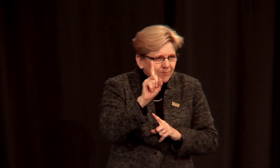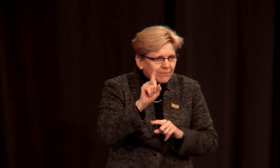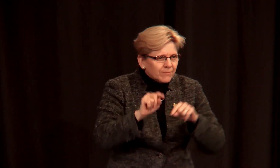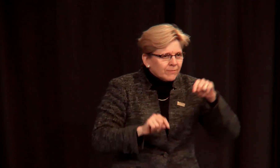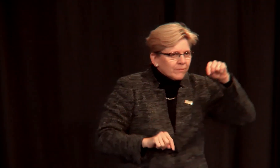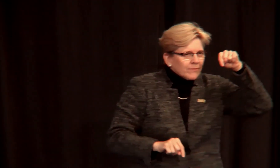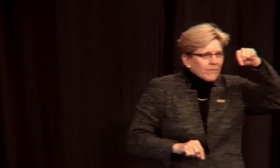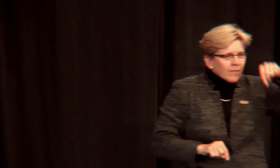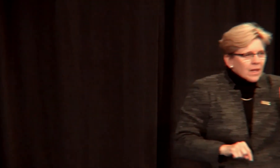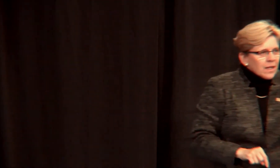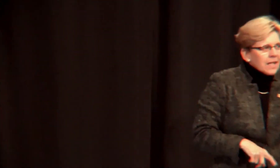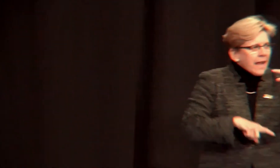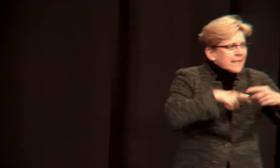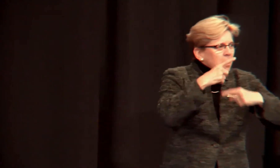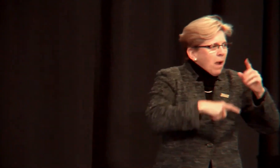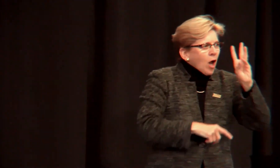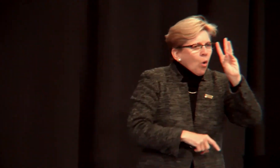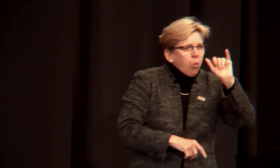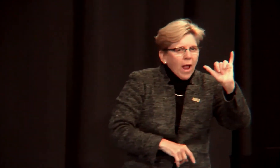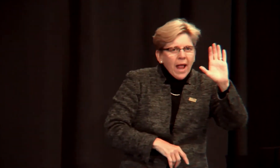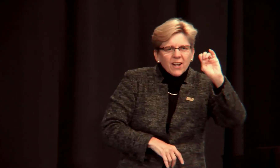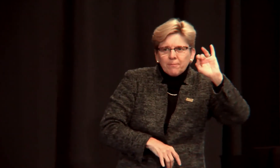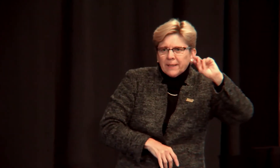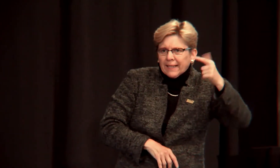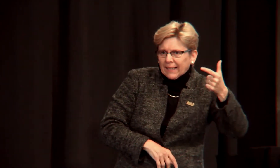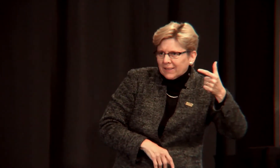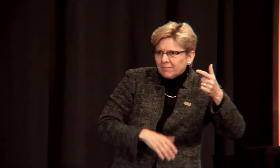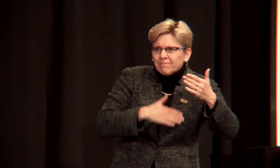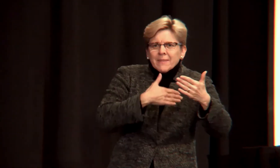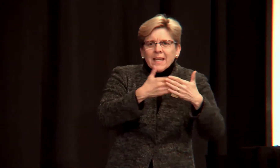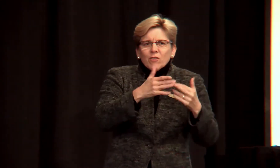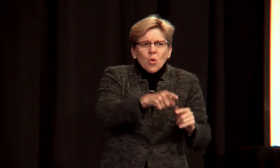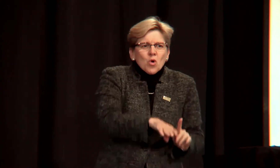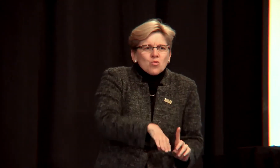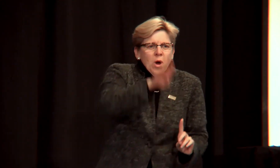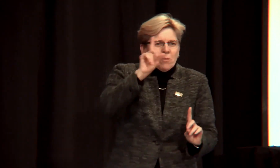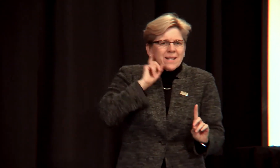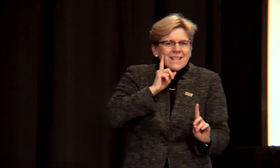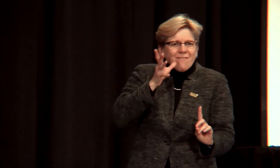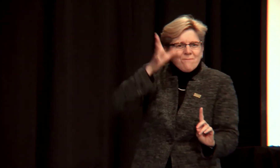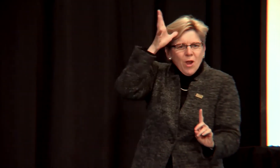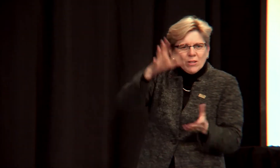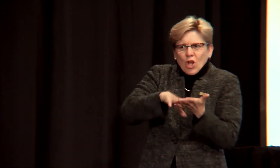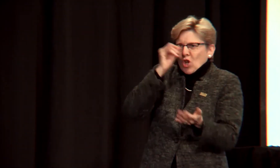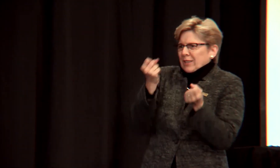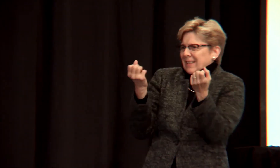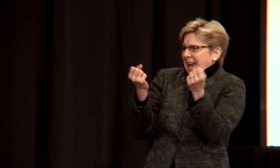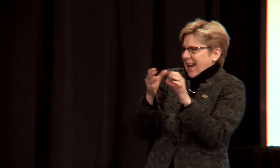Ok, that's because it's his way of being in the world even though he grew up with